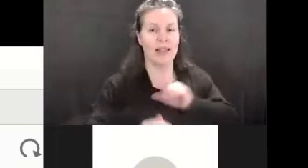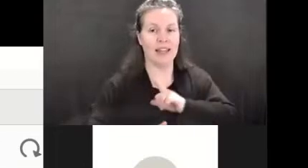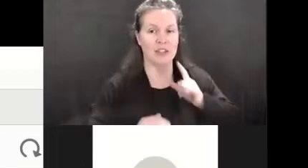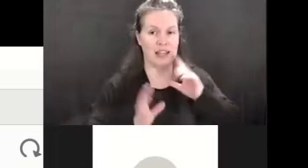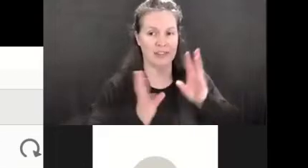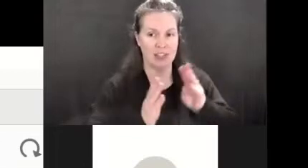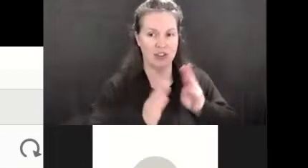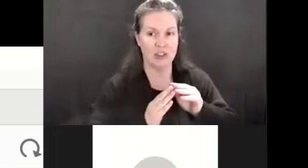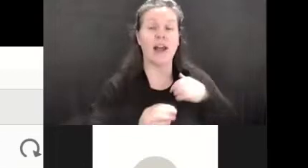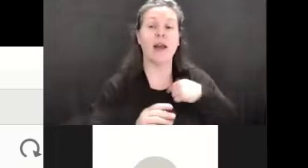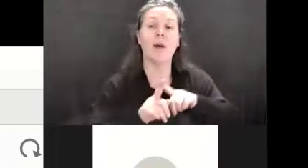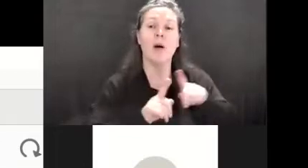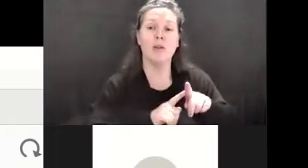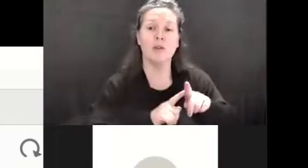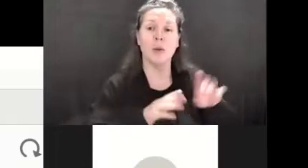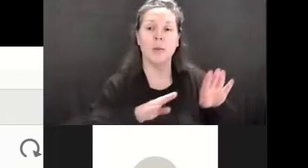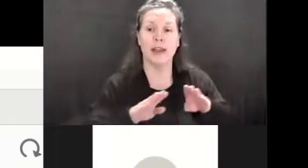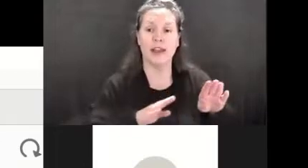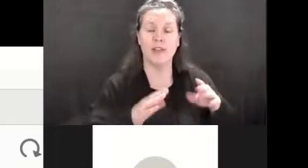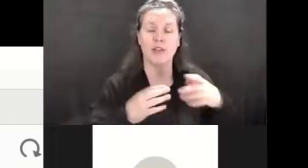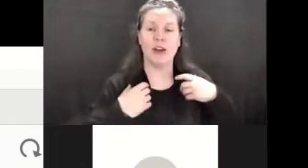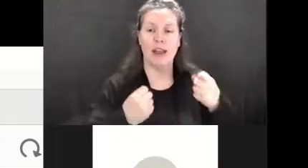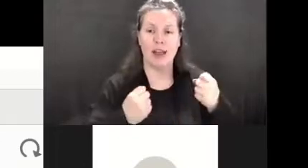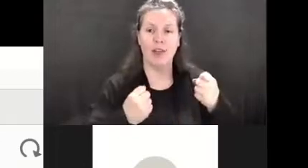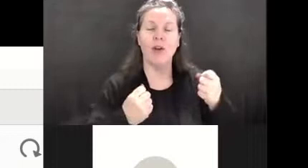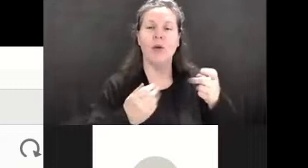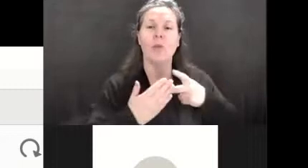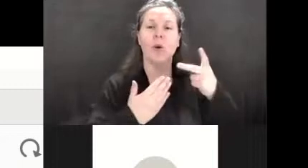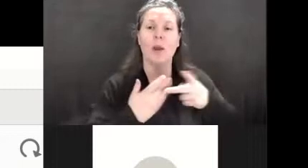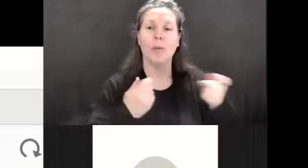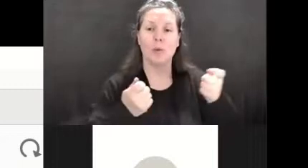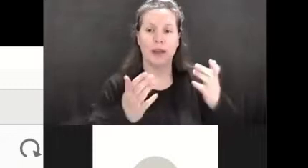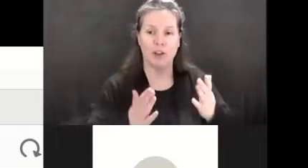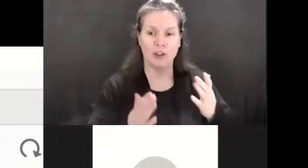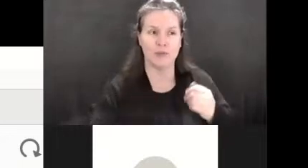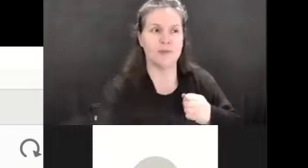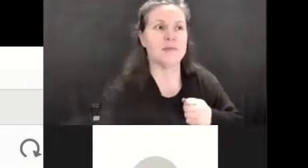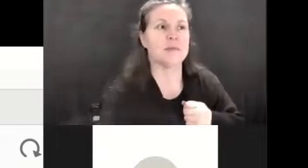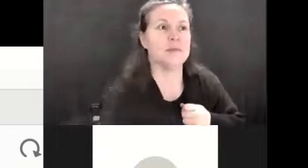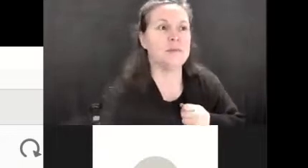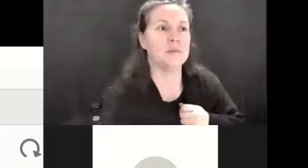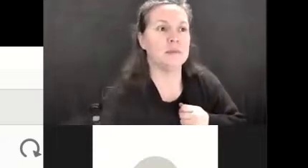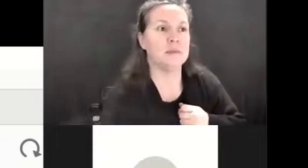And I am also the behavioral health program coordinator. Ross, will you introduce yourself?